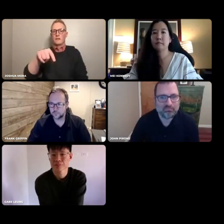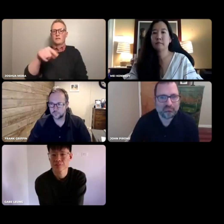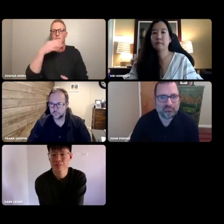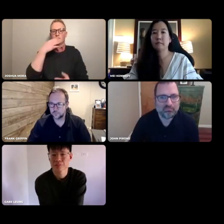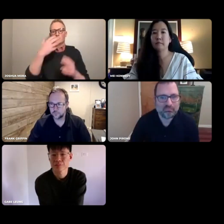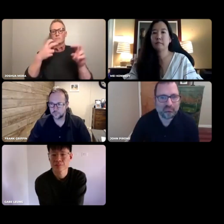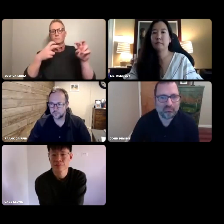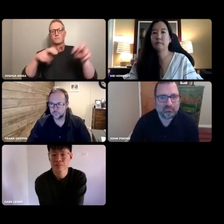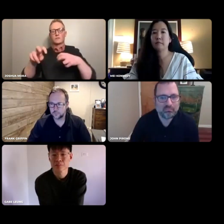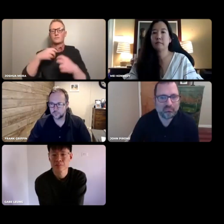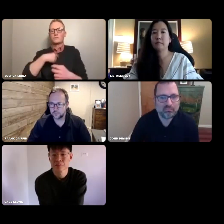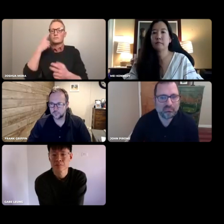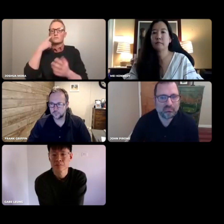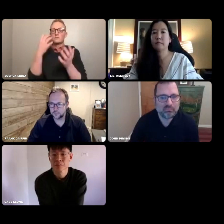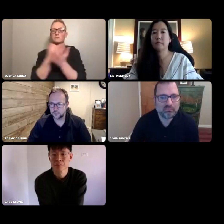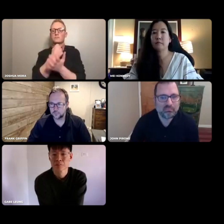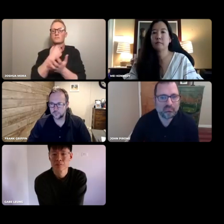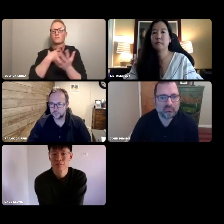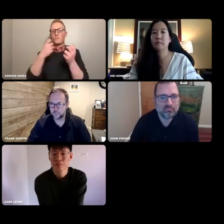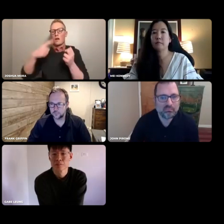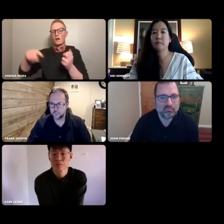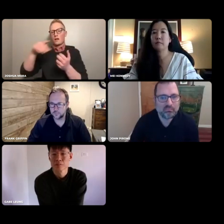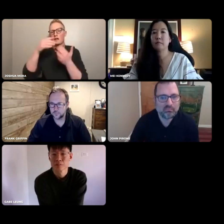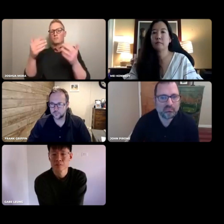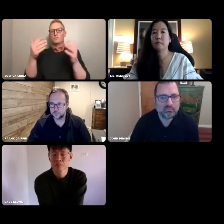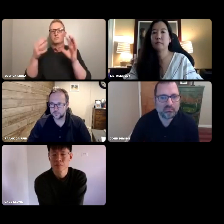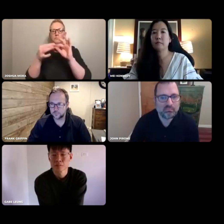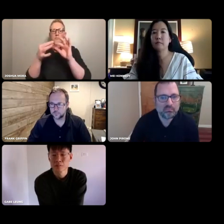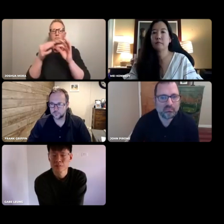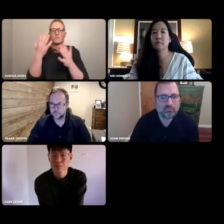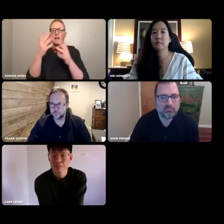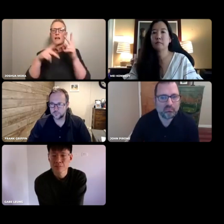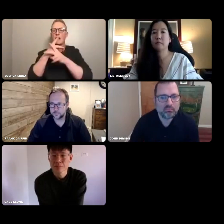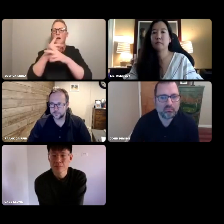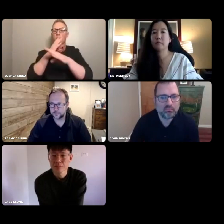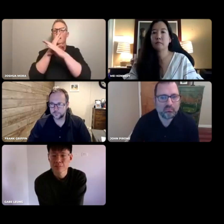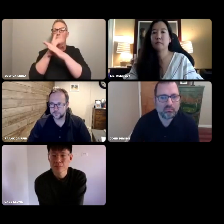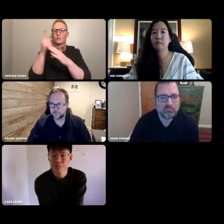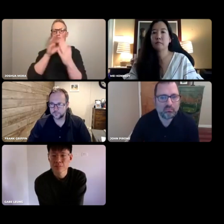This is a good transition for us.